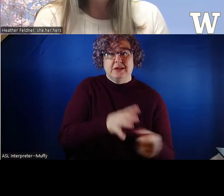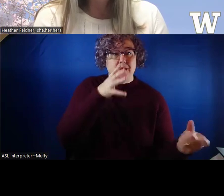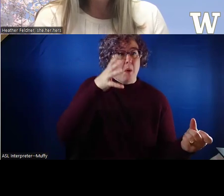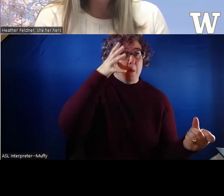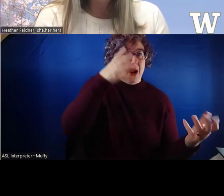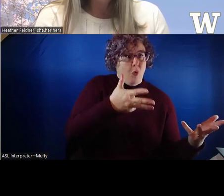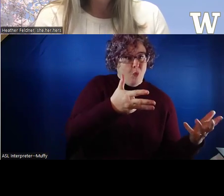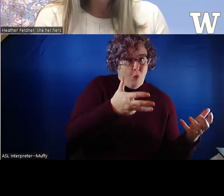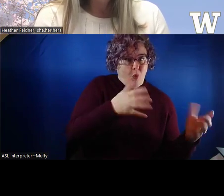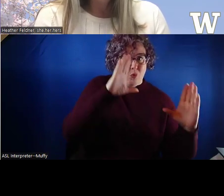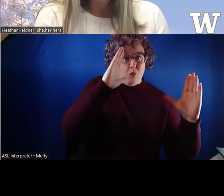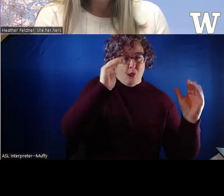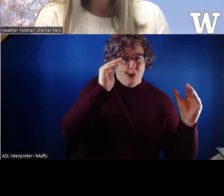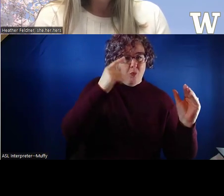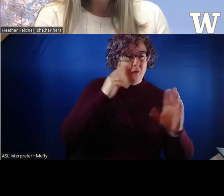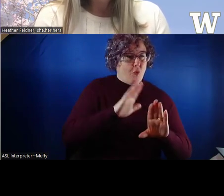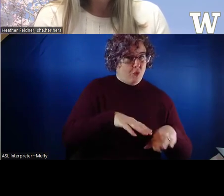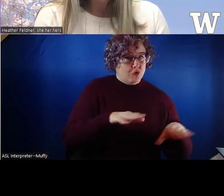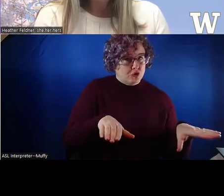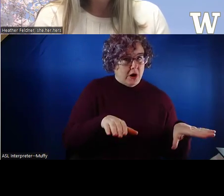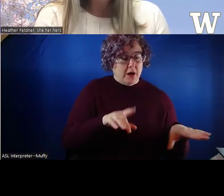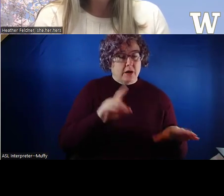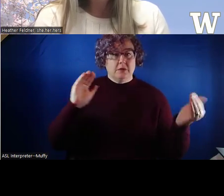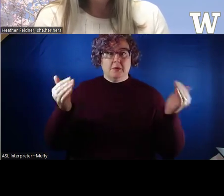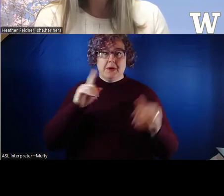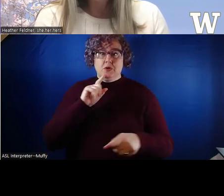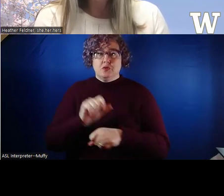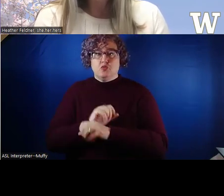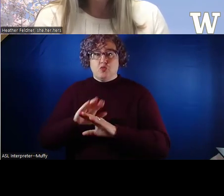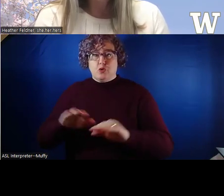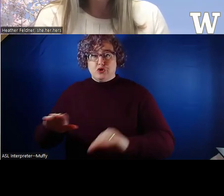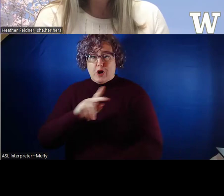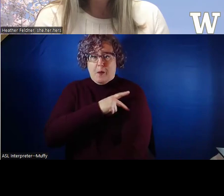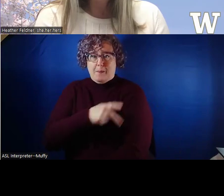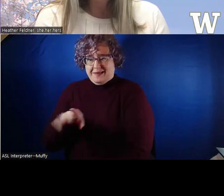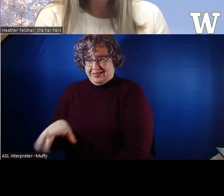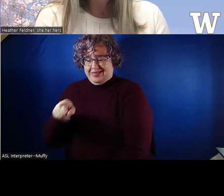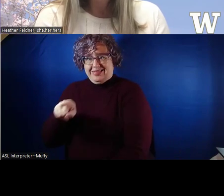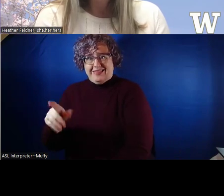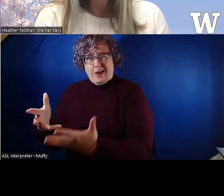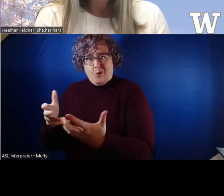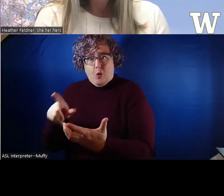or hope for their child versus the child patient and what they want or need, or maybe even tensions